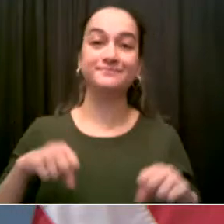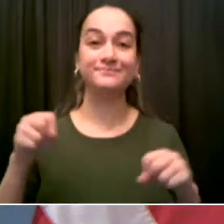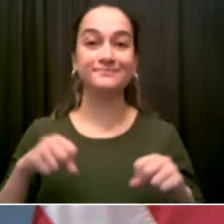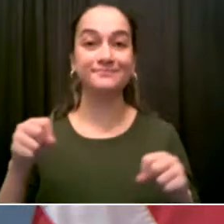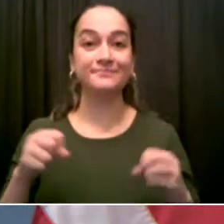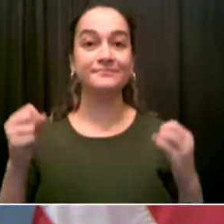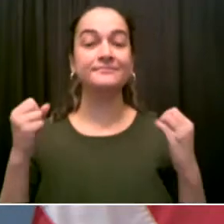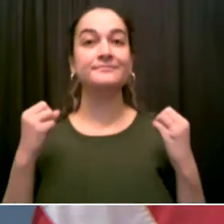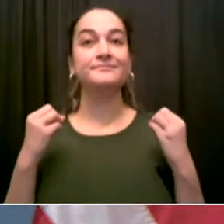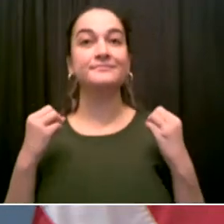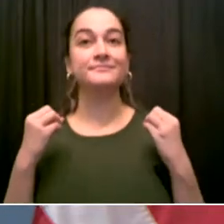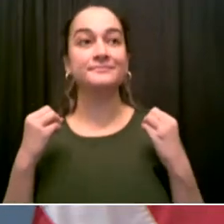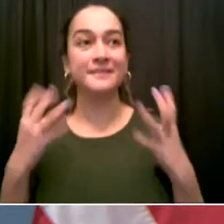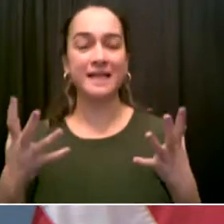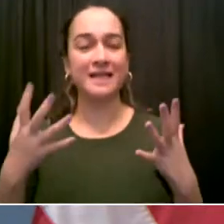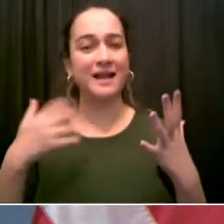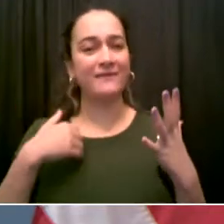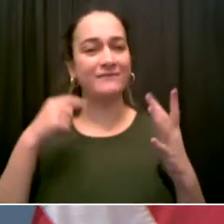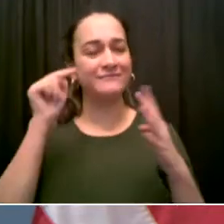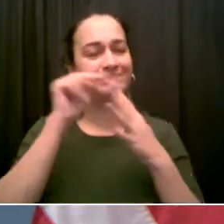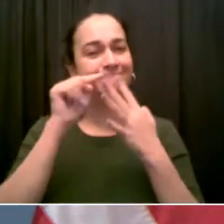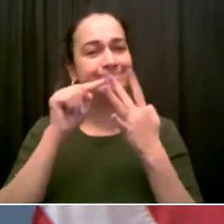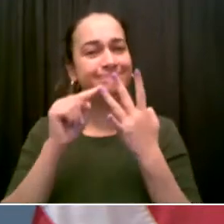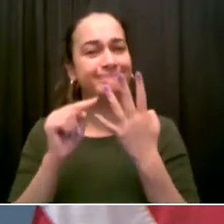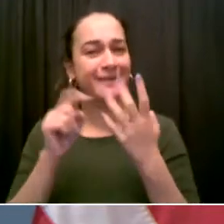ASPECTS OF THE CHALLENGES THAT WE ARE HAVING HERE. ONE ASPECT IS